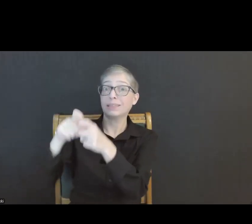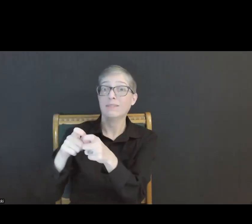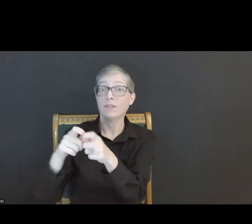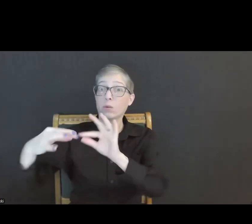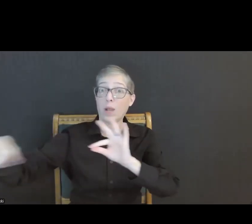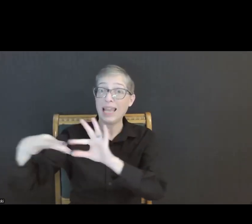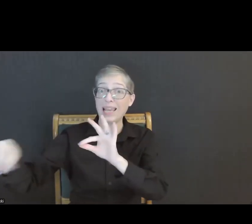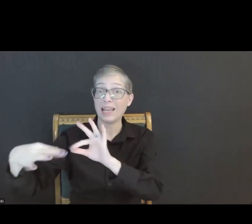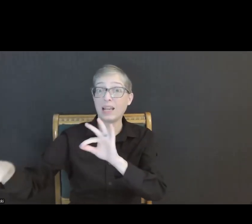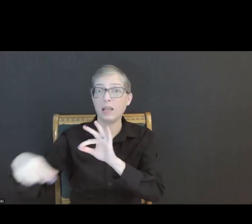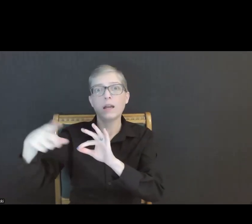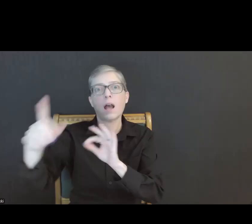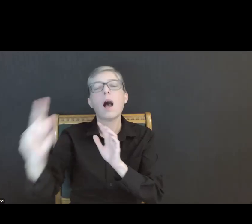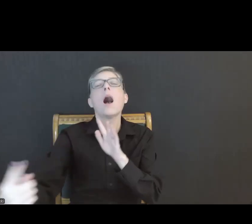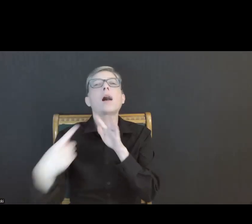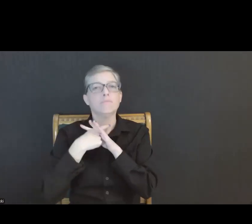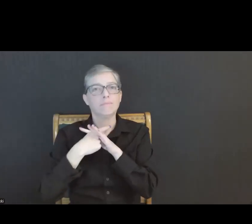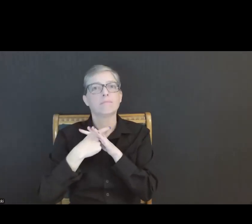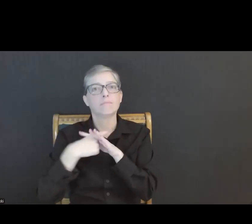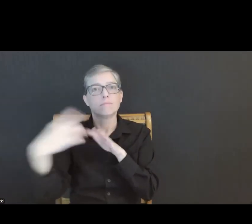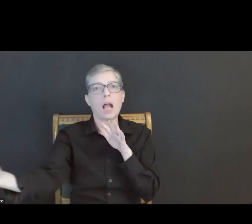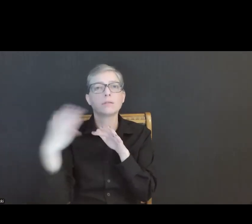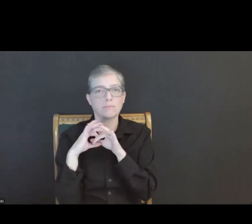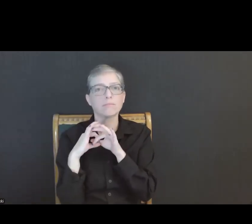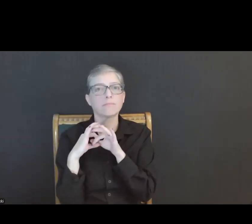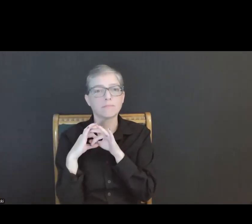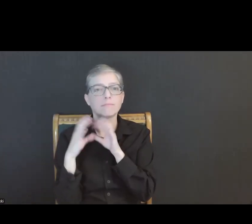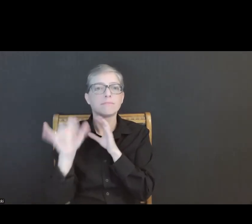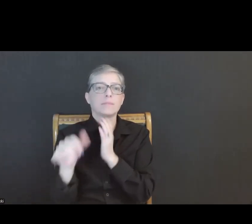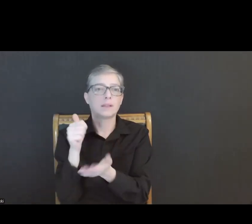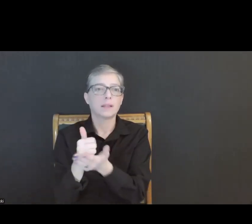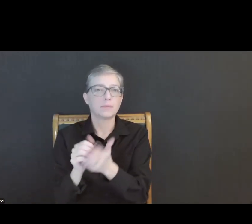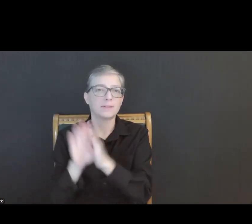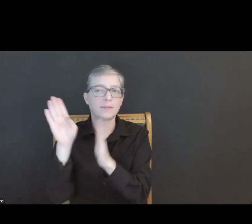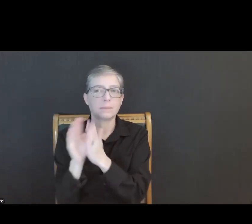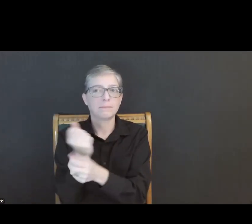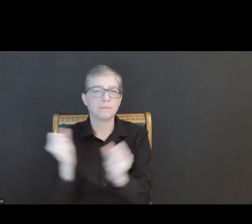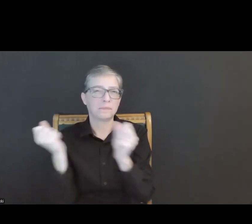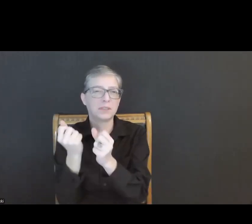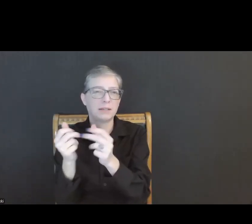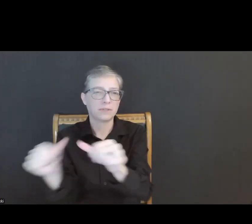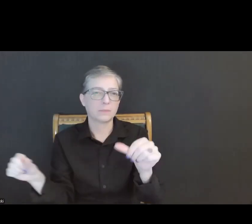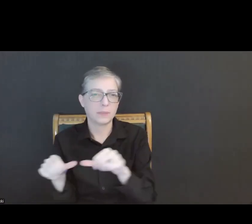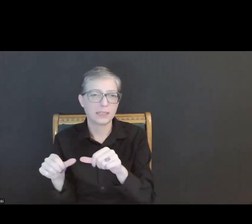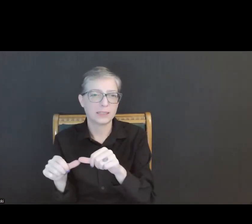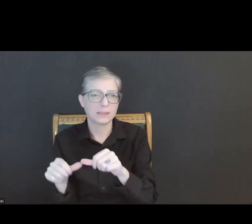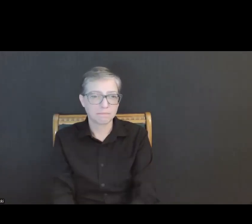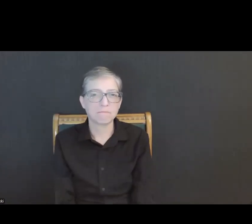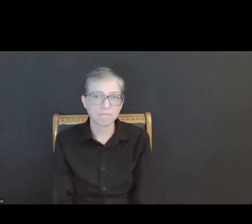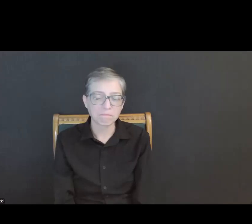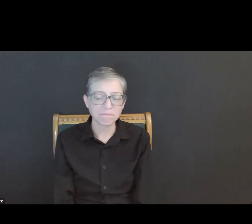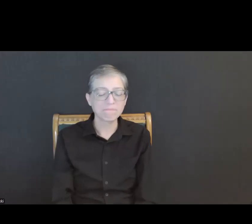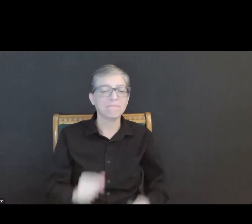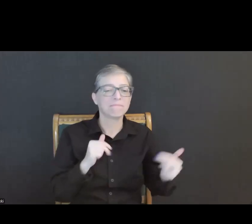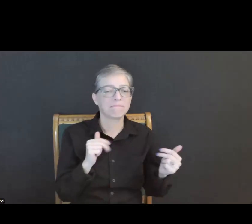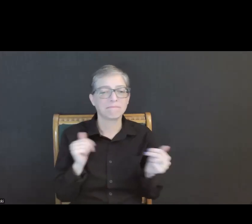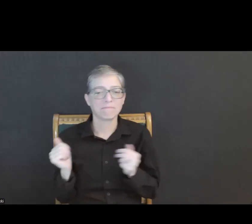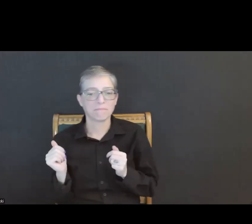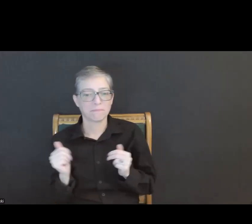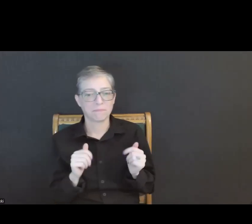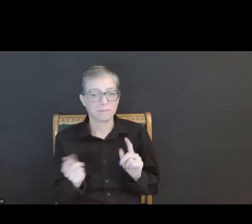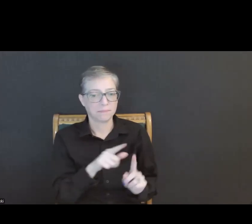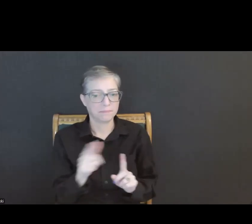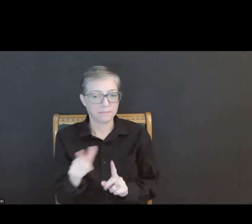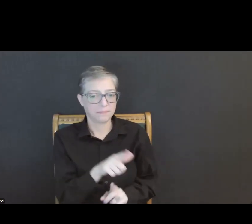things I think are helpful in create you know safe space I have nothing else to say um I guess for me